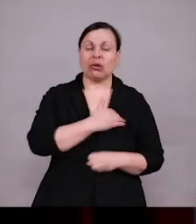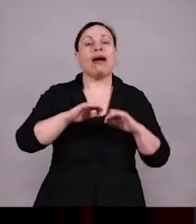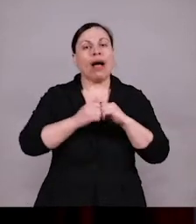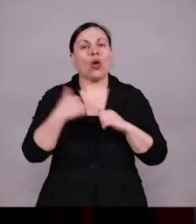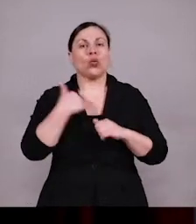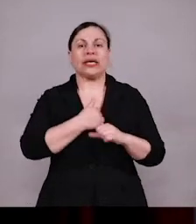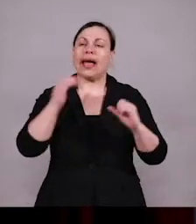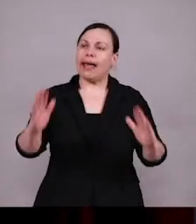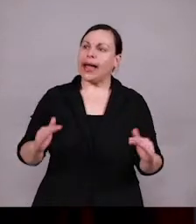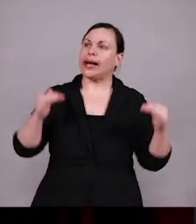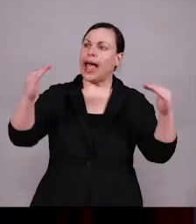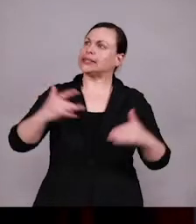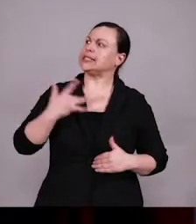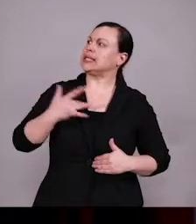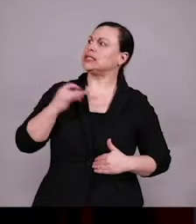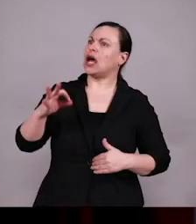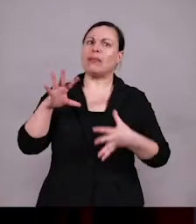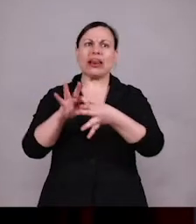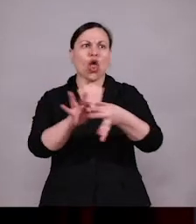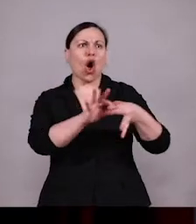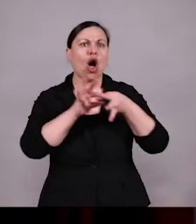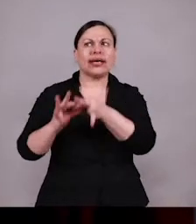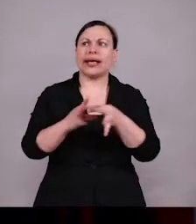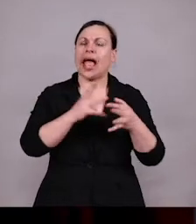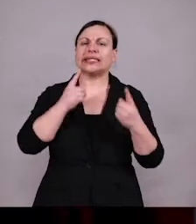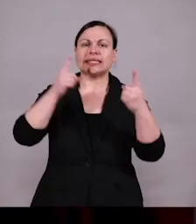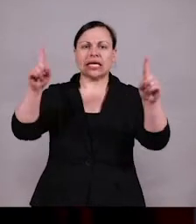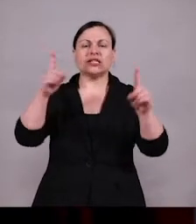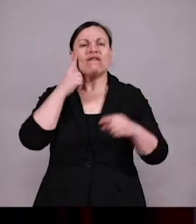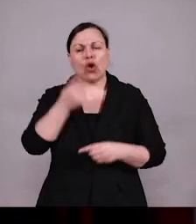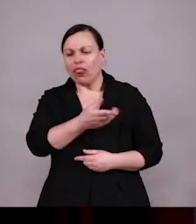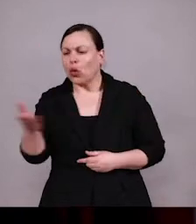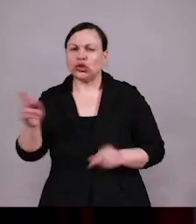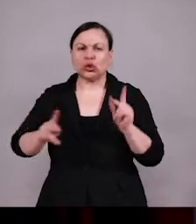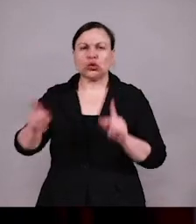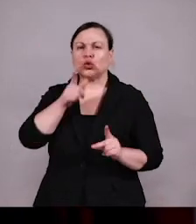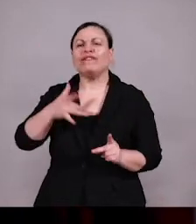on how to enhance a sense of belongingness and success among underrepresented students.